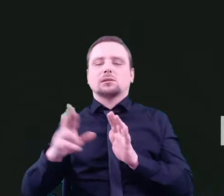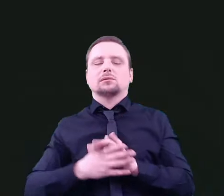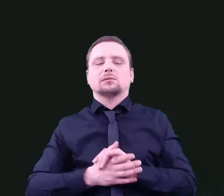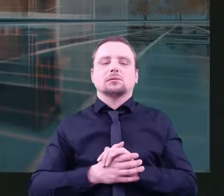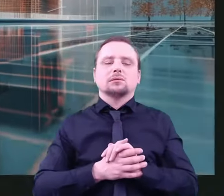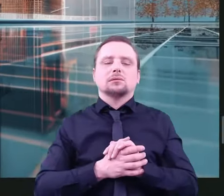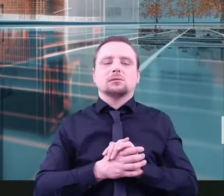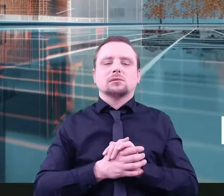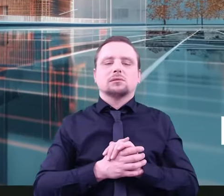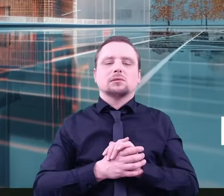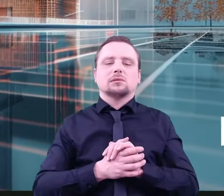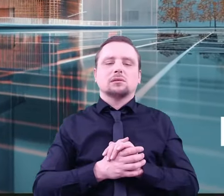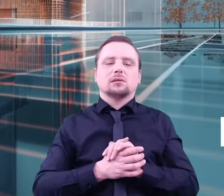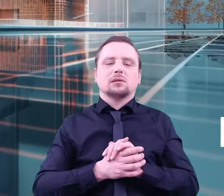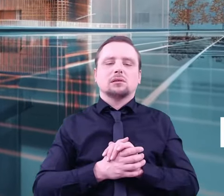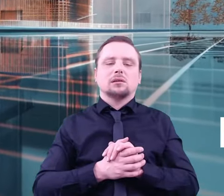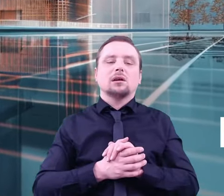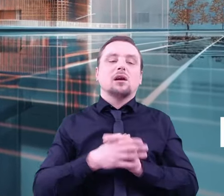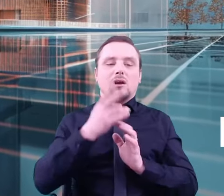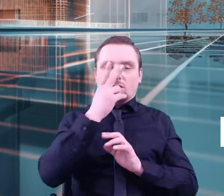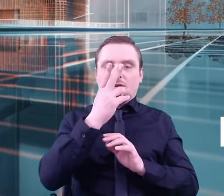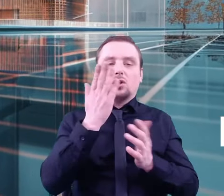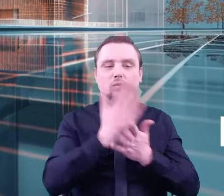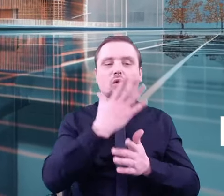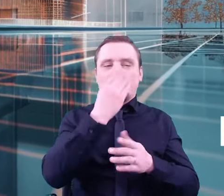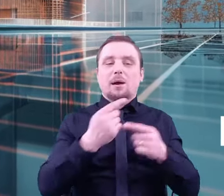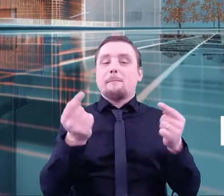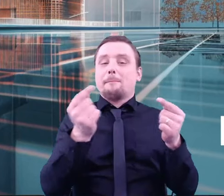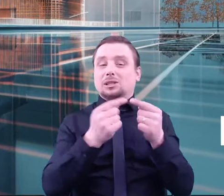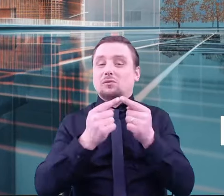A comparison of the images reveals that they are relatively compatible. Hence, it is likely that this is a currently increasing trend.